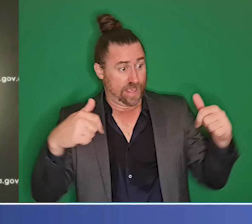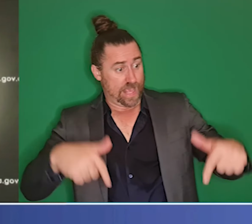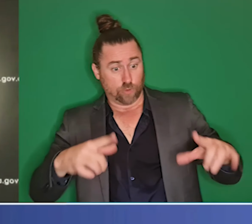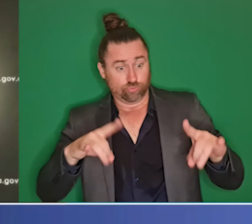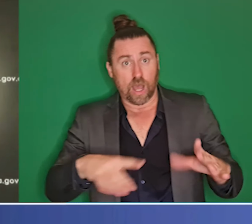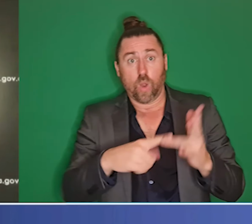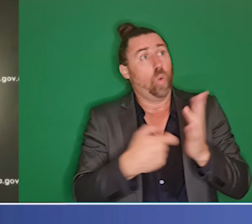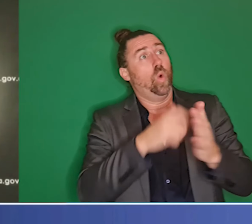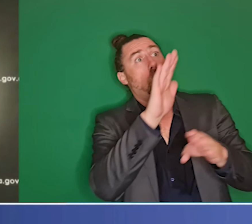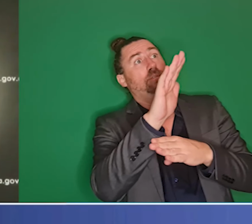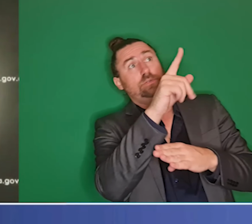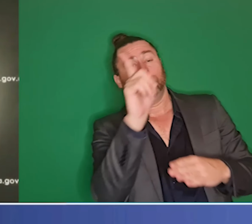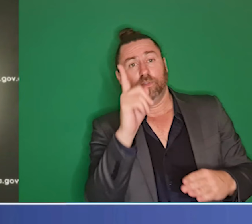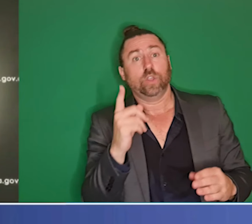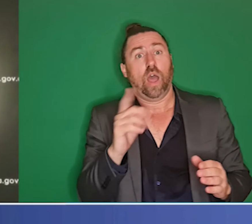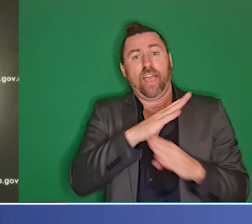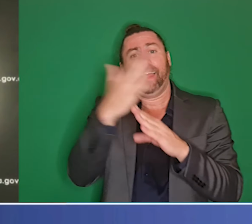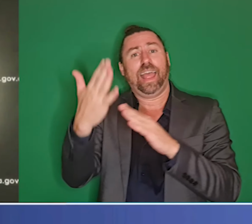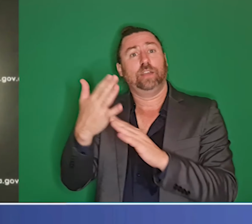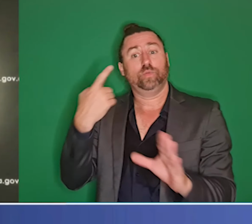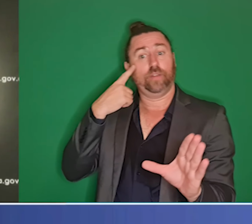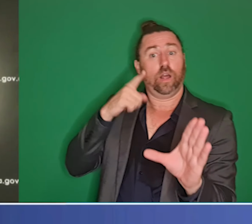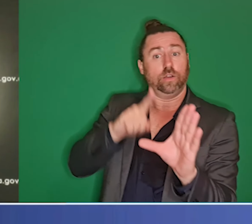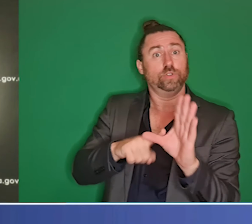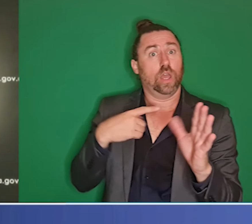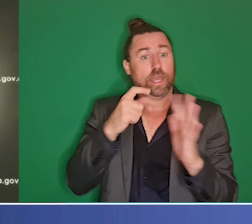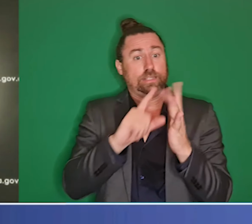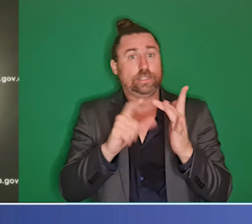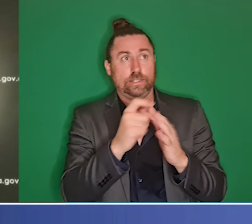And indeed, in the latter part of last year, we were able to bring in additional workforce